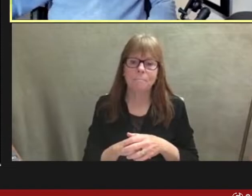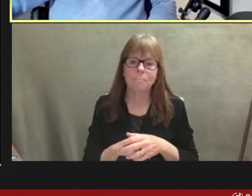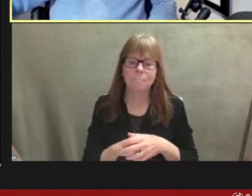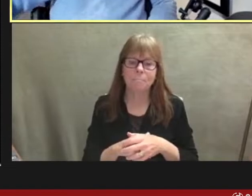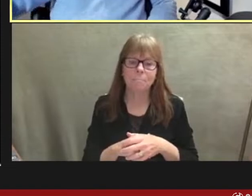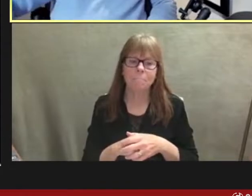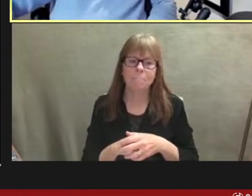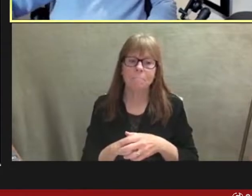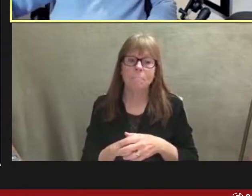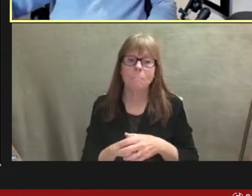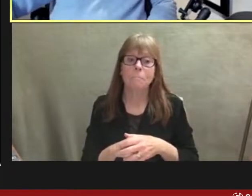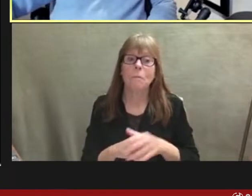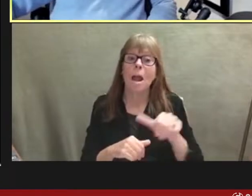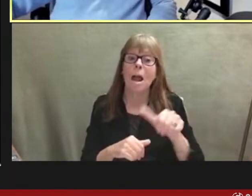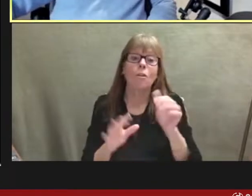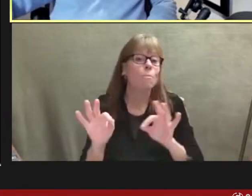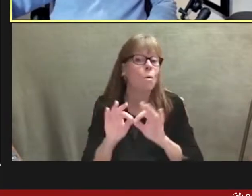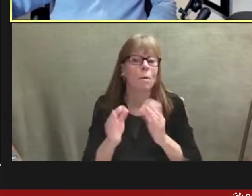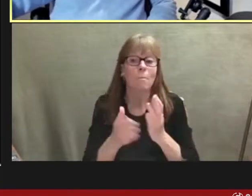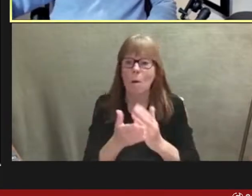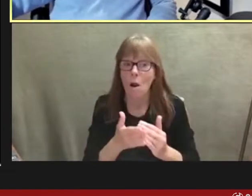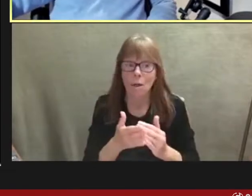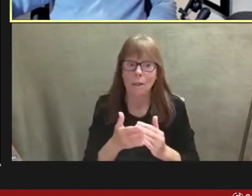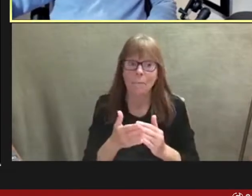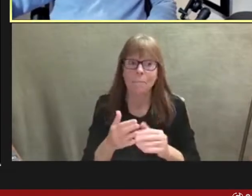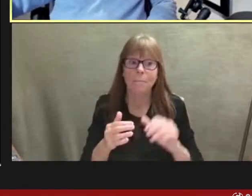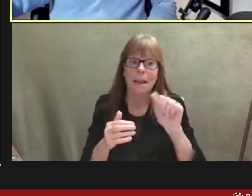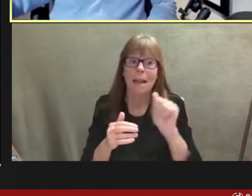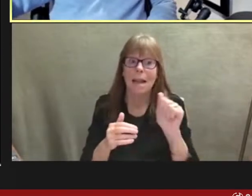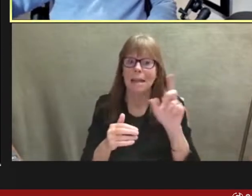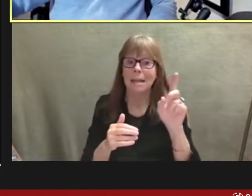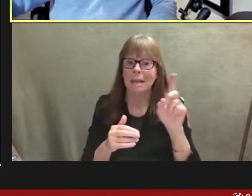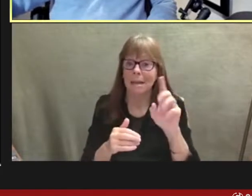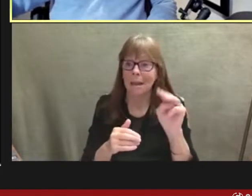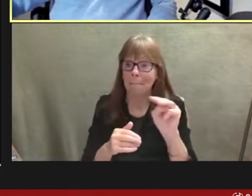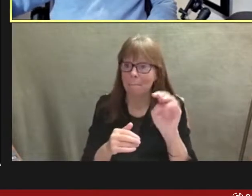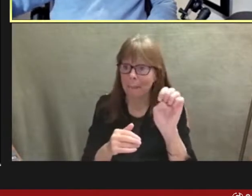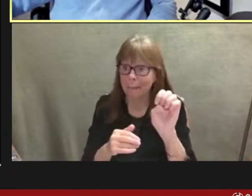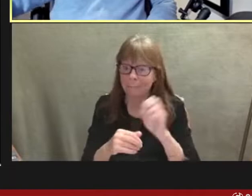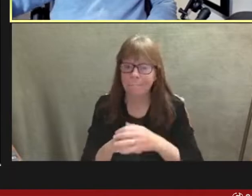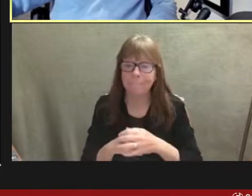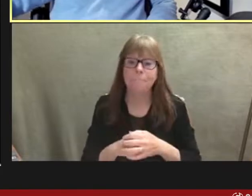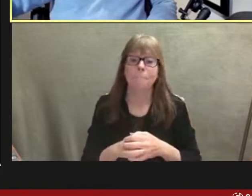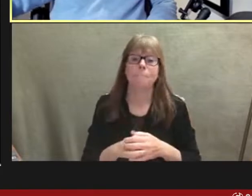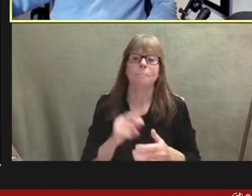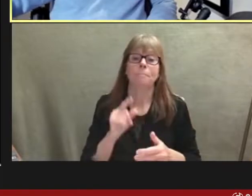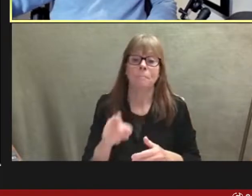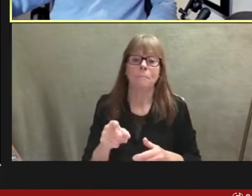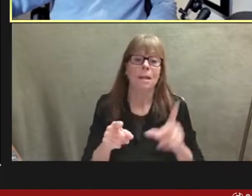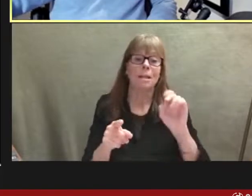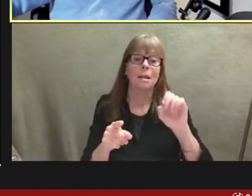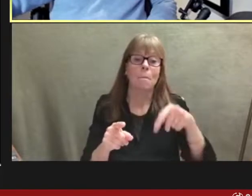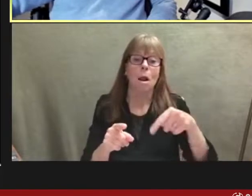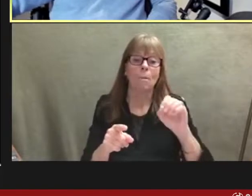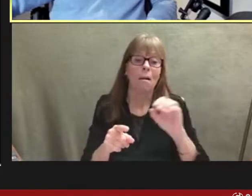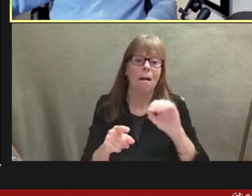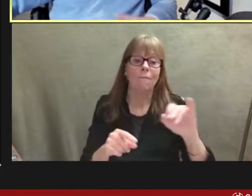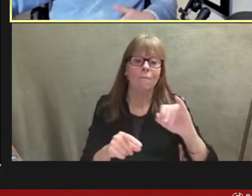Another core component: accessible medical diagnostic equipment. Here, we're looking for the Department of Justice and the Department of Health and Human Services,